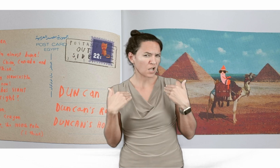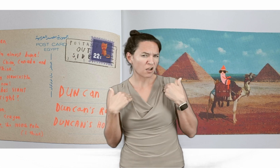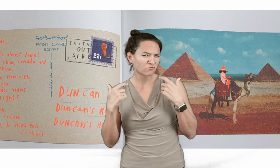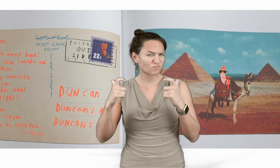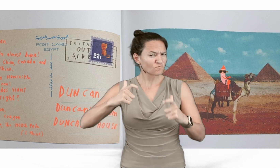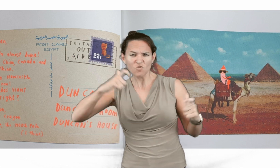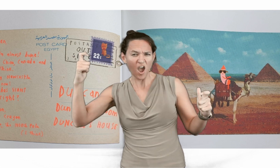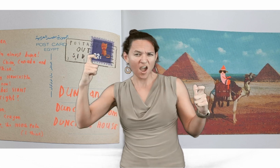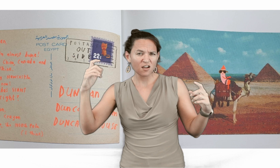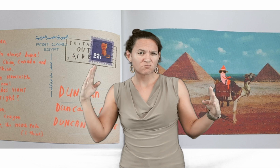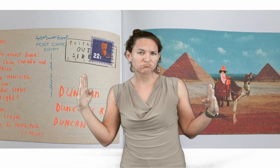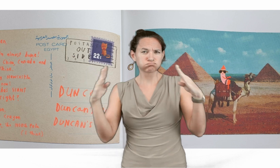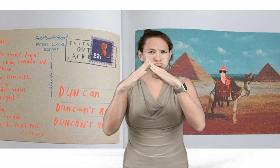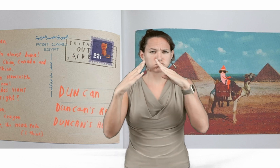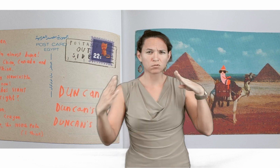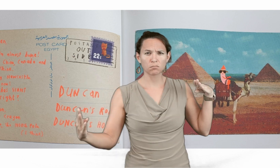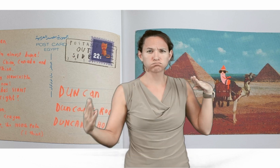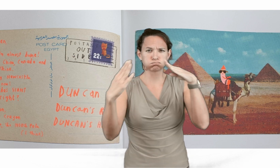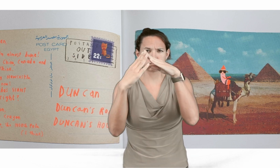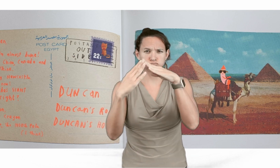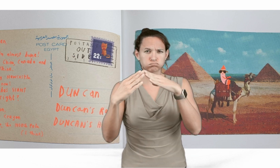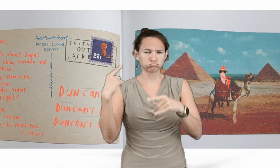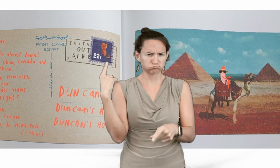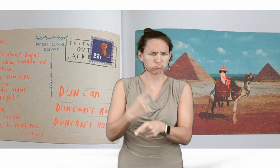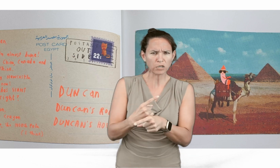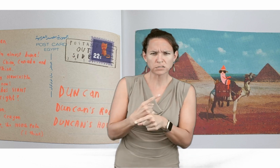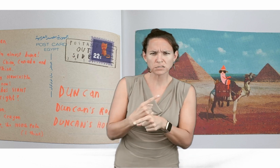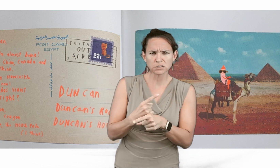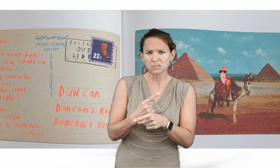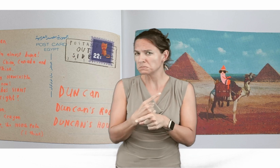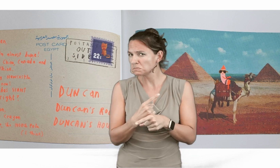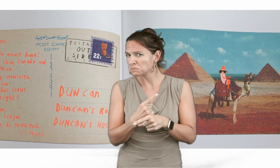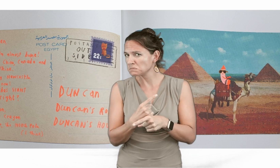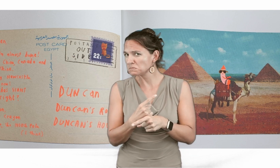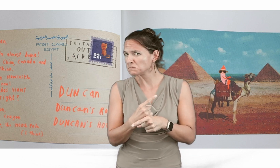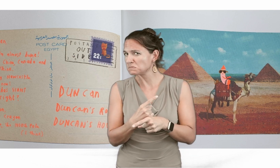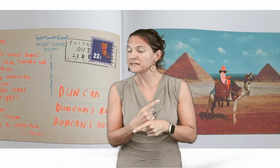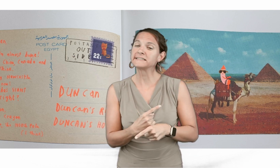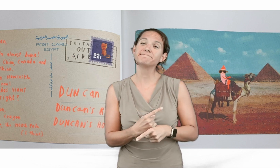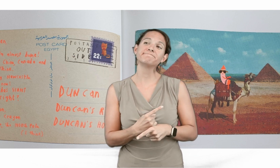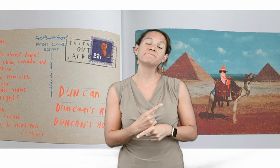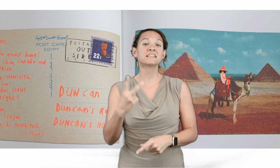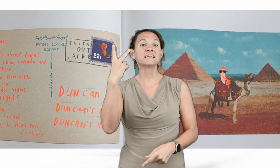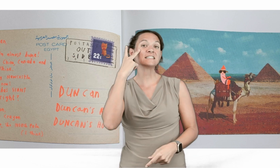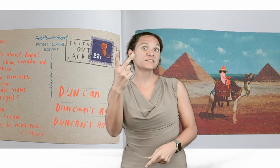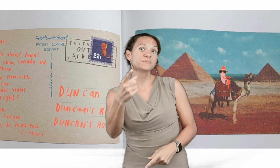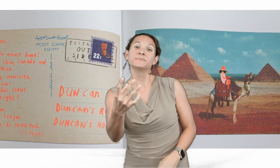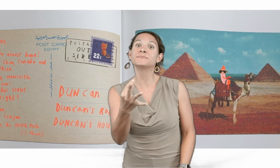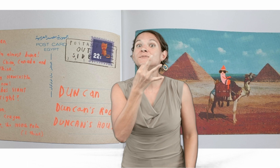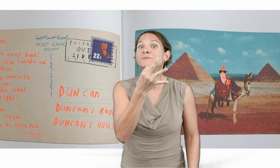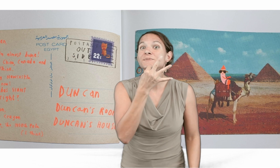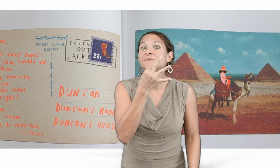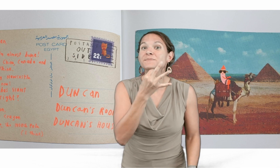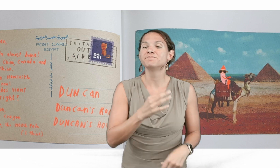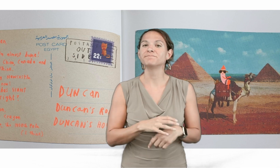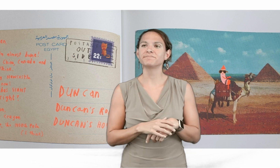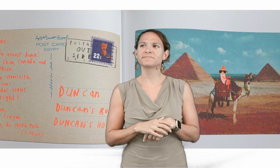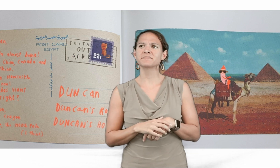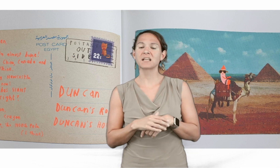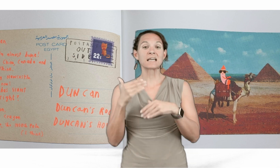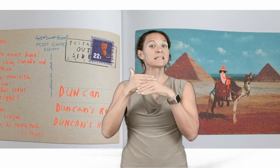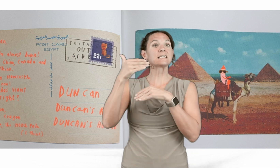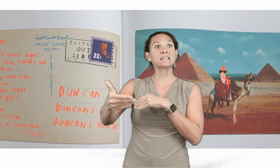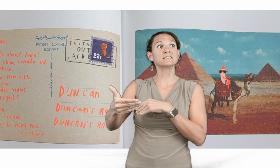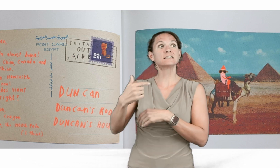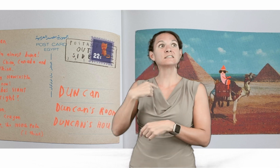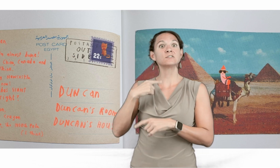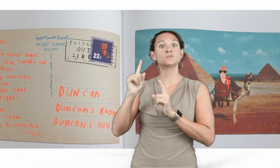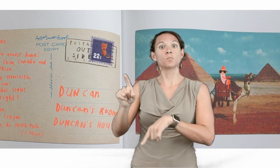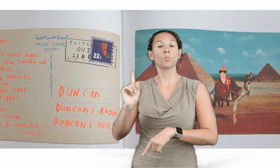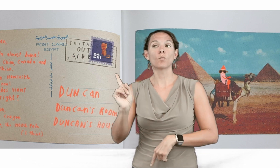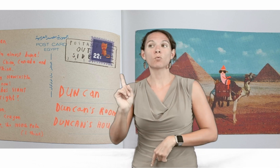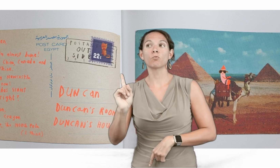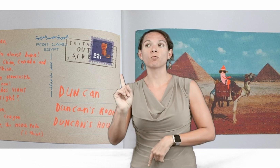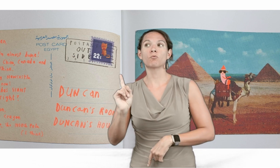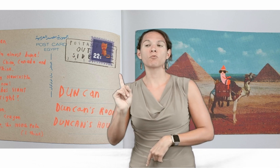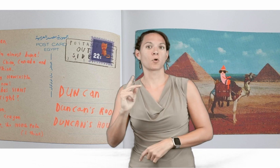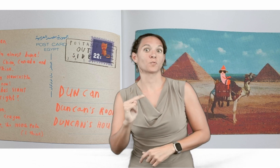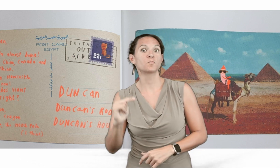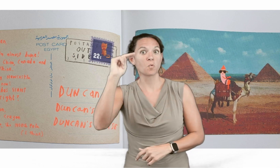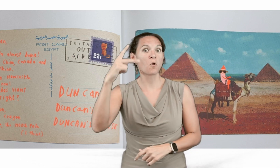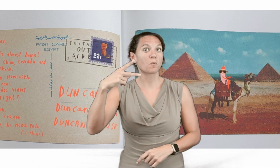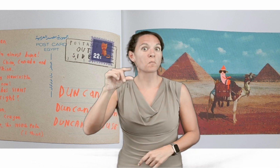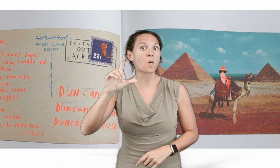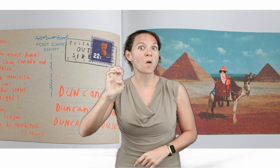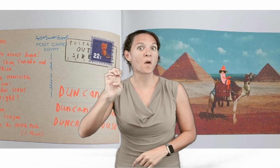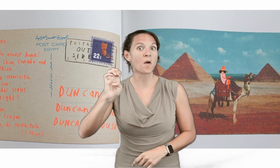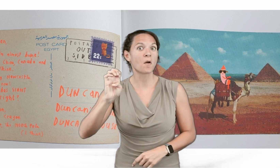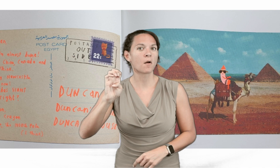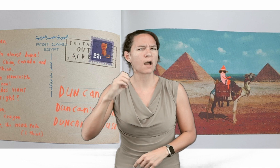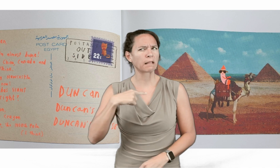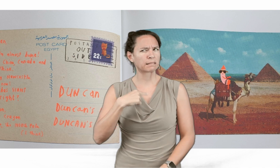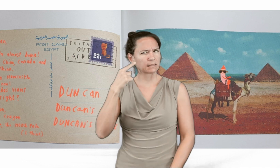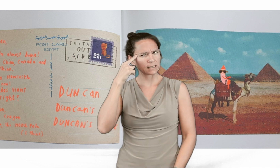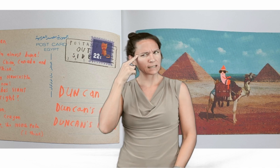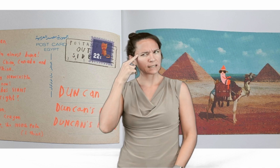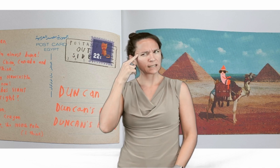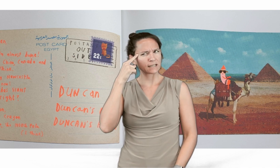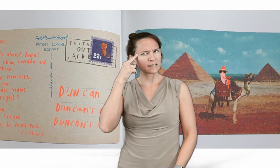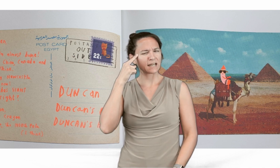New Jersey has giant pyramids, right? See ya soon! Next stop, the North Pole, I think.